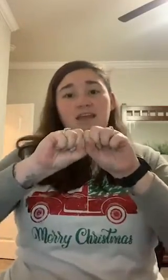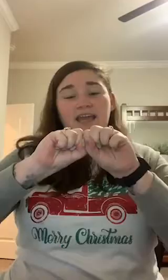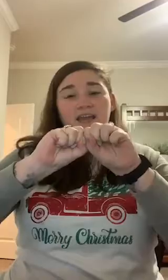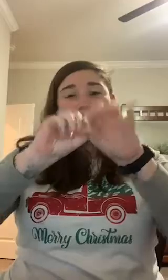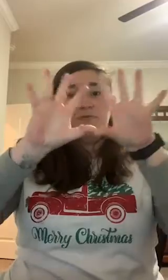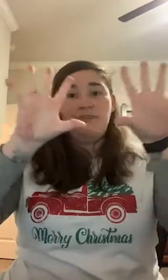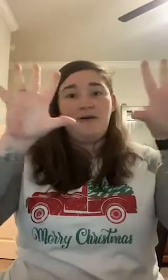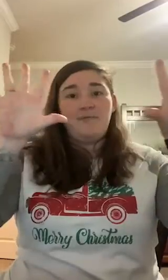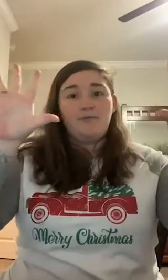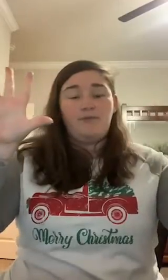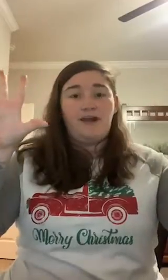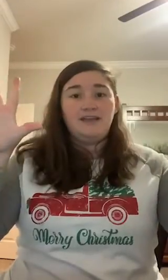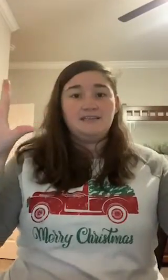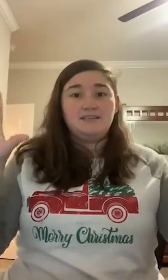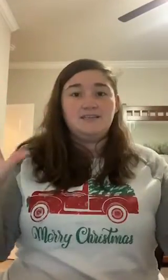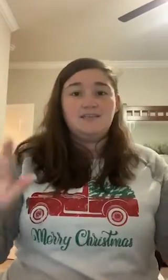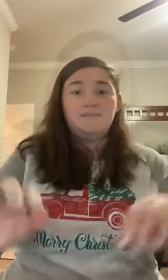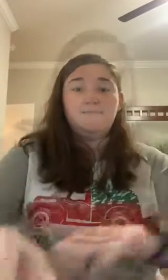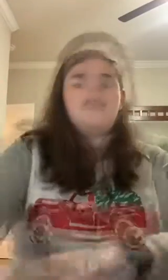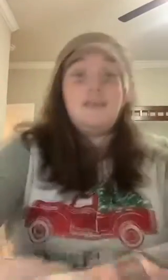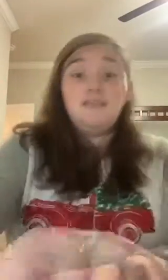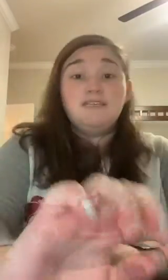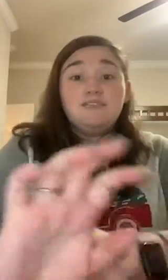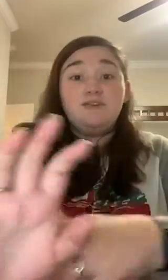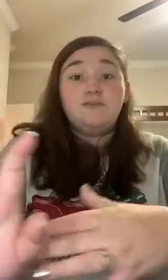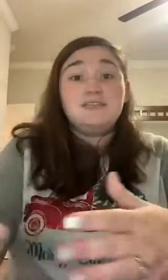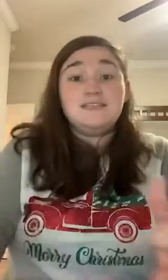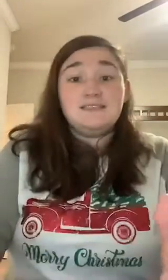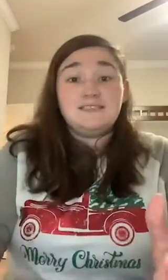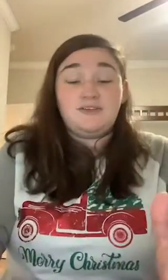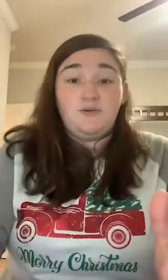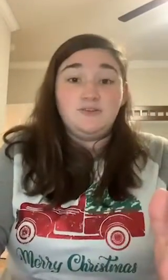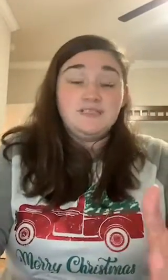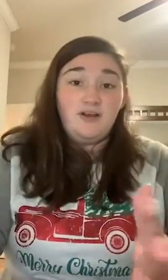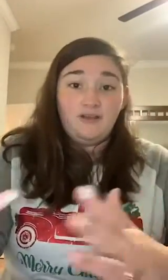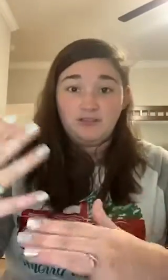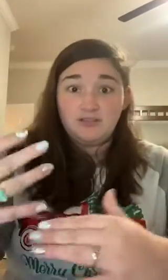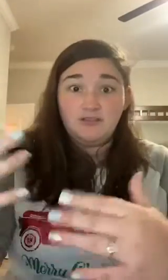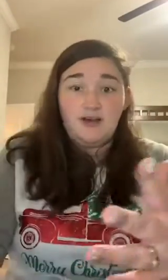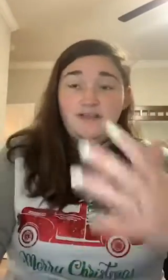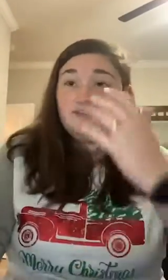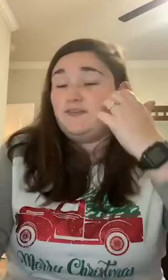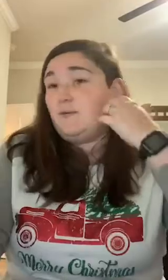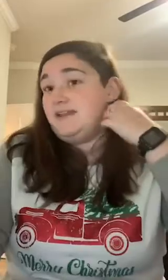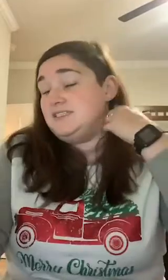and open them up: bright. so since this is an old song there's a lot of different ways to